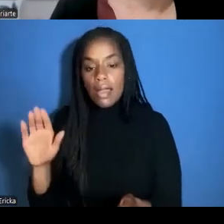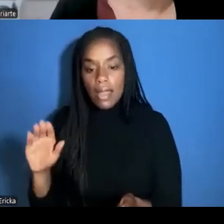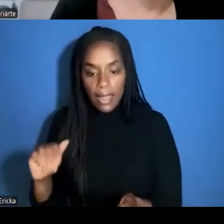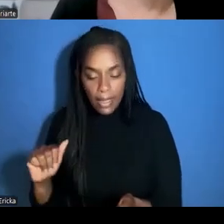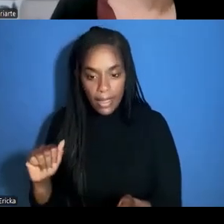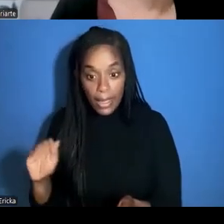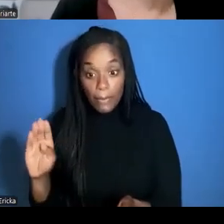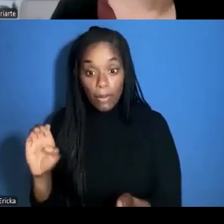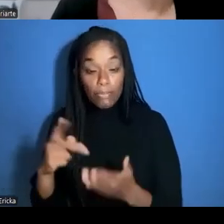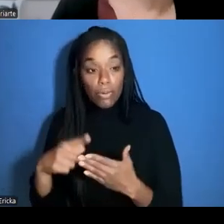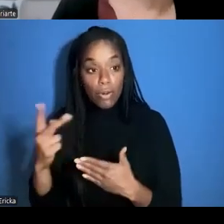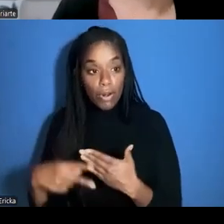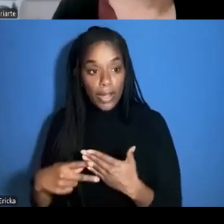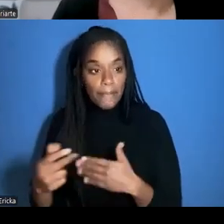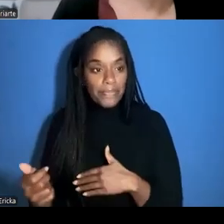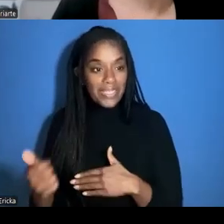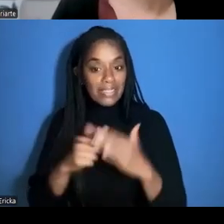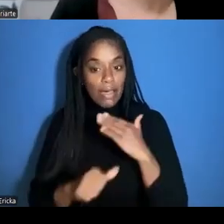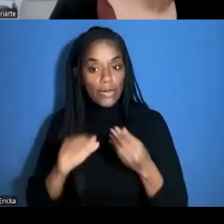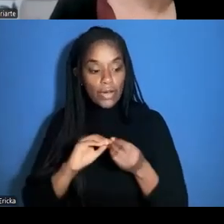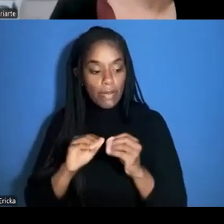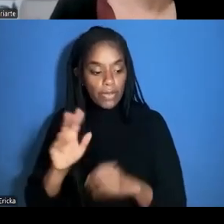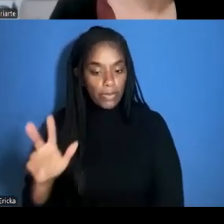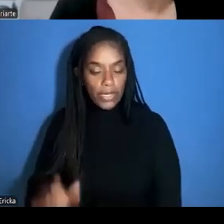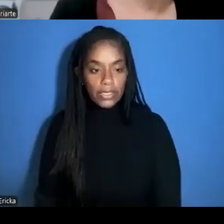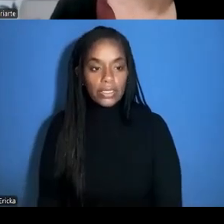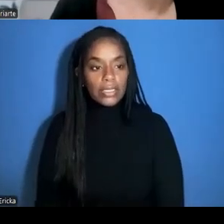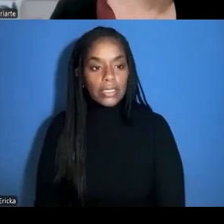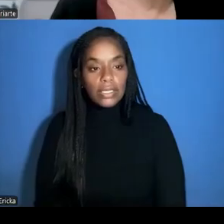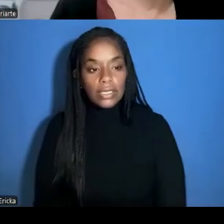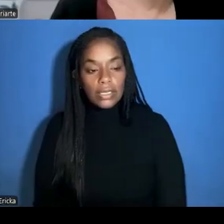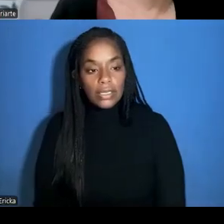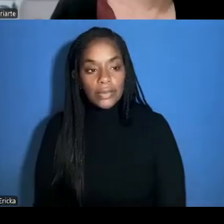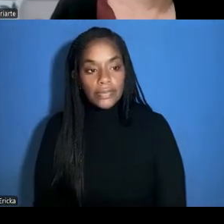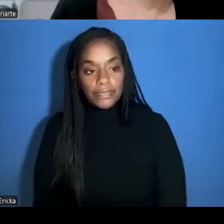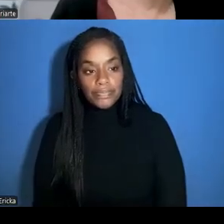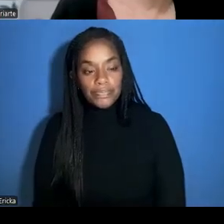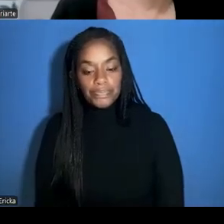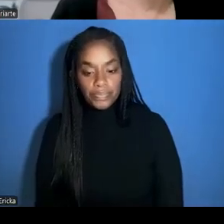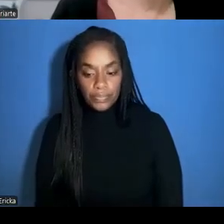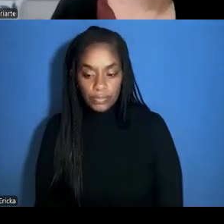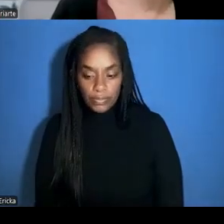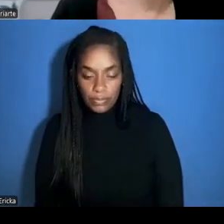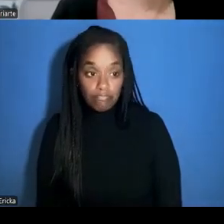in under number three. An overview of the Cal label program is under number four.